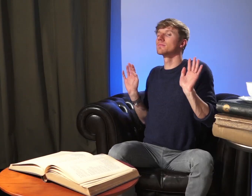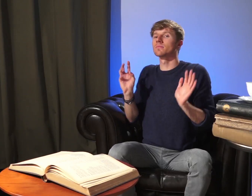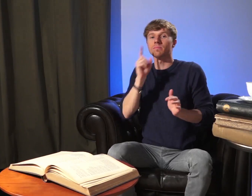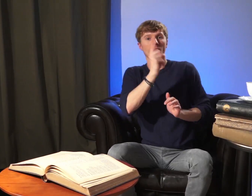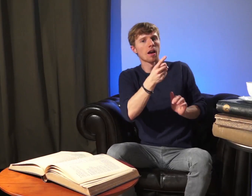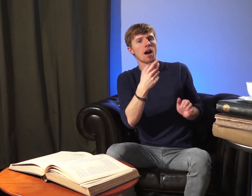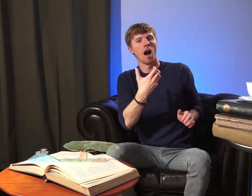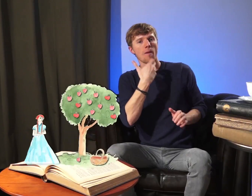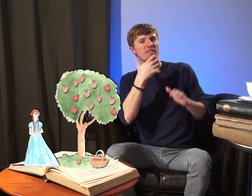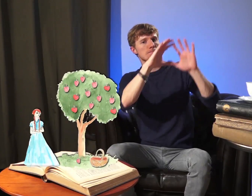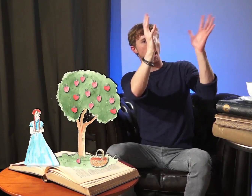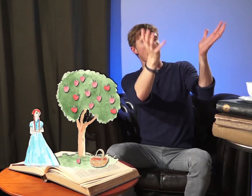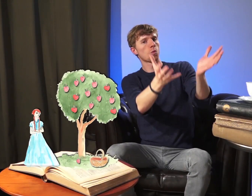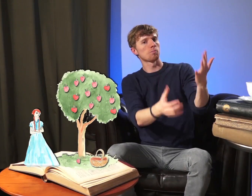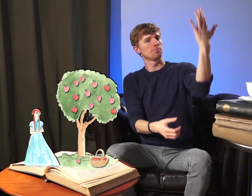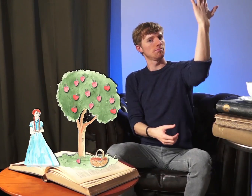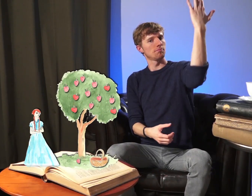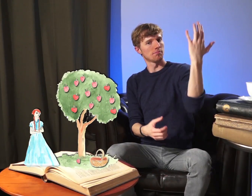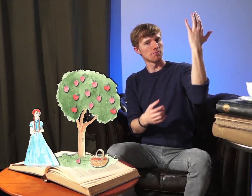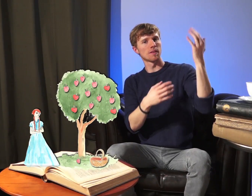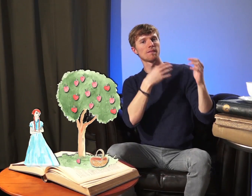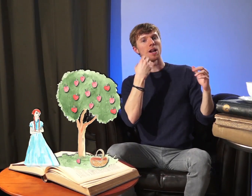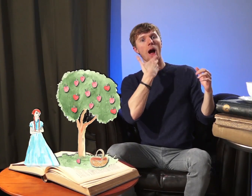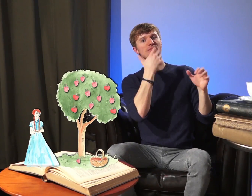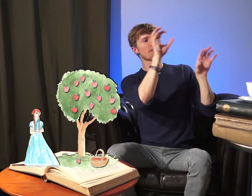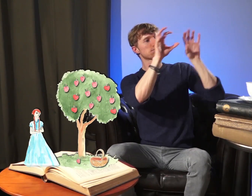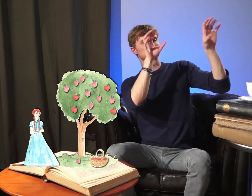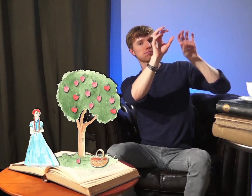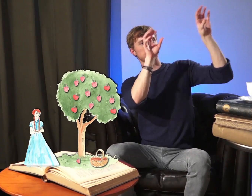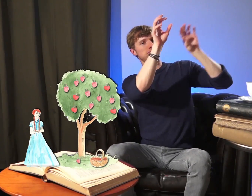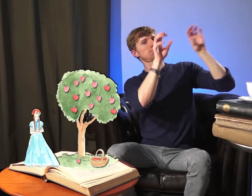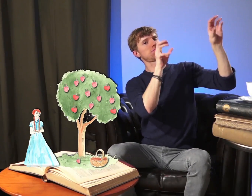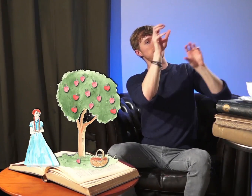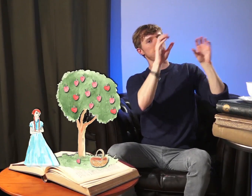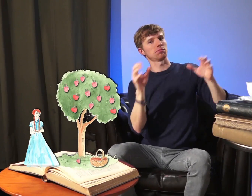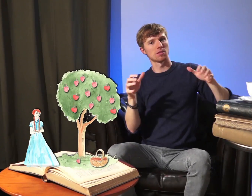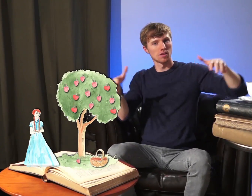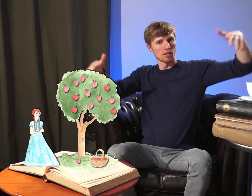When she passed the apple tree, it cried again